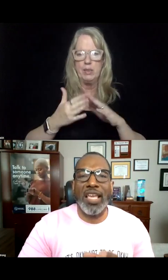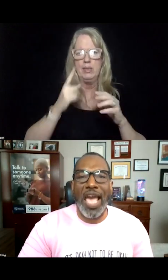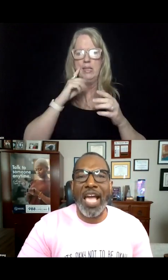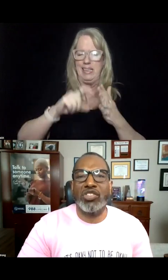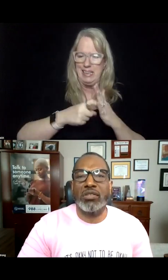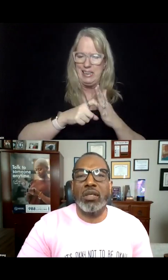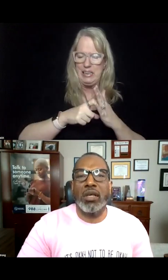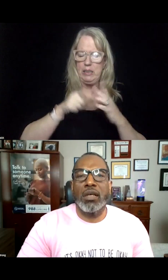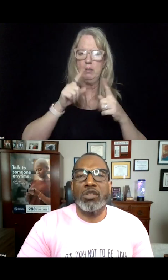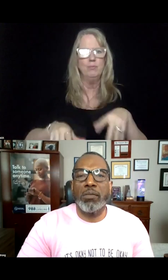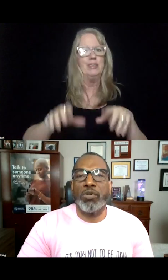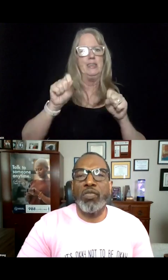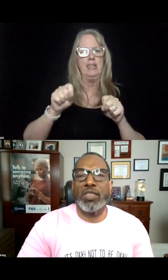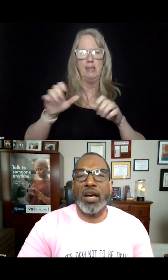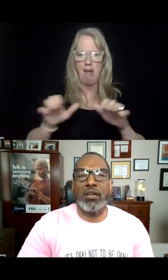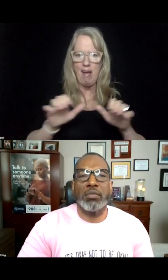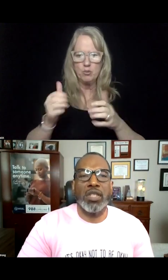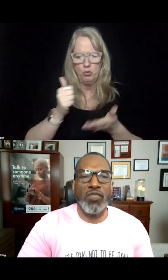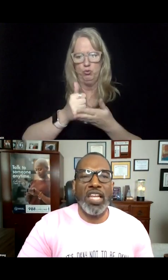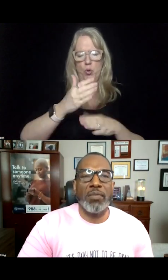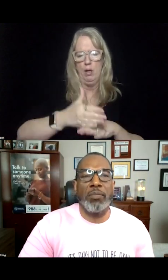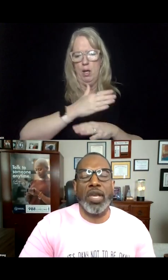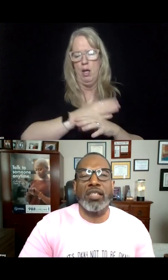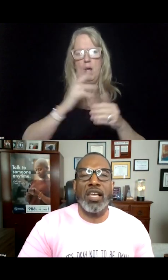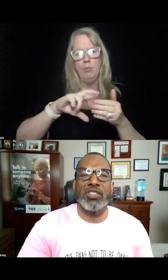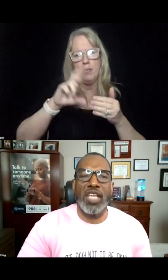TAKING AX TO IMPROVE HEALTH OUTCOMES AND CONVENING TO BRING